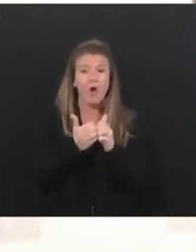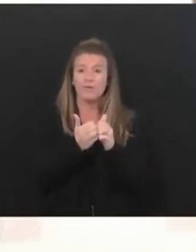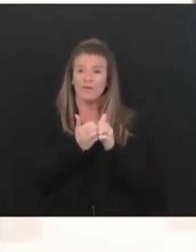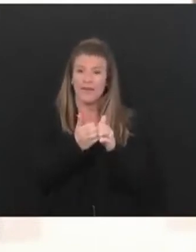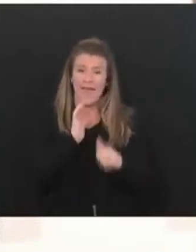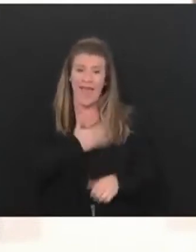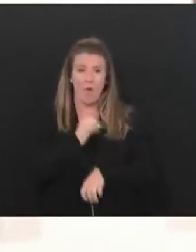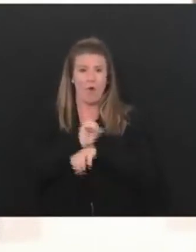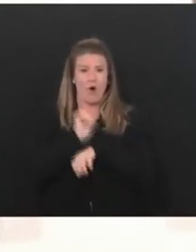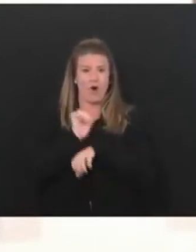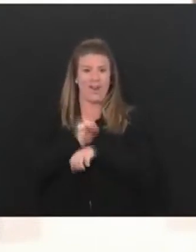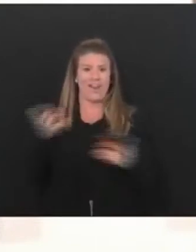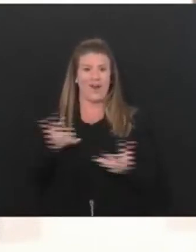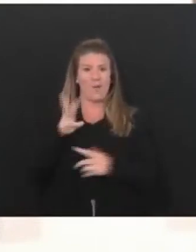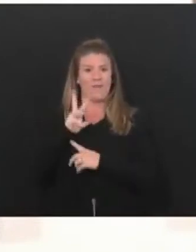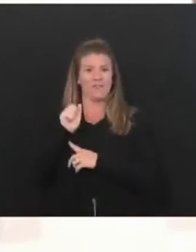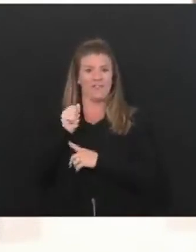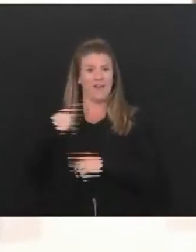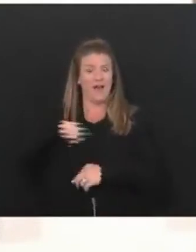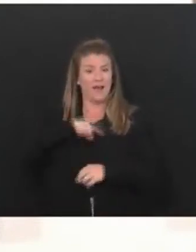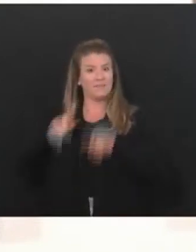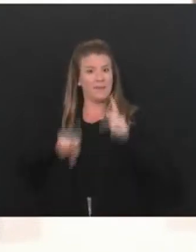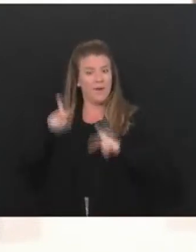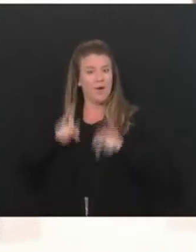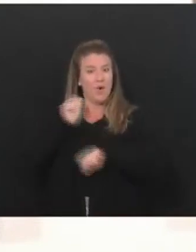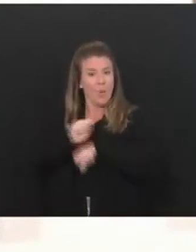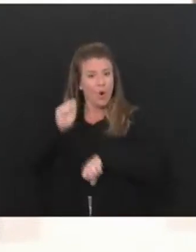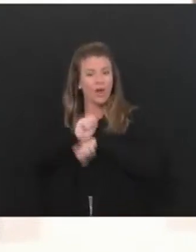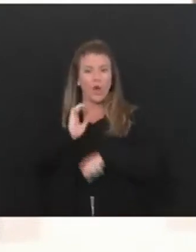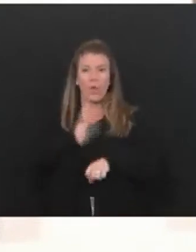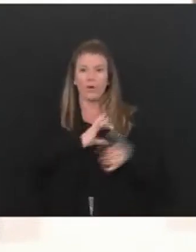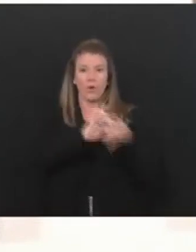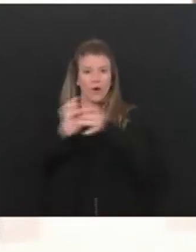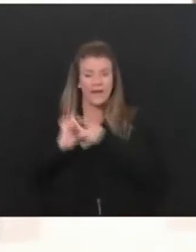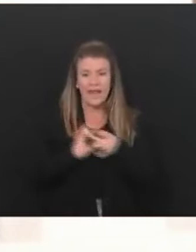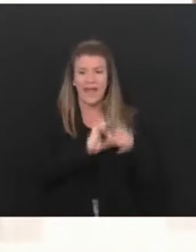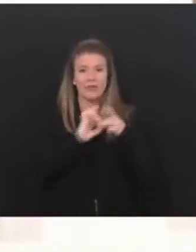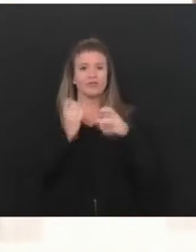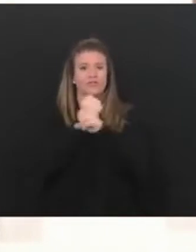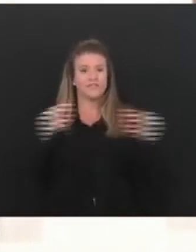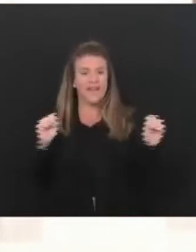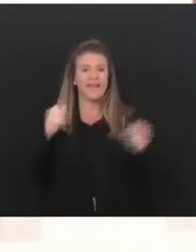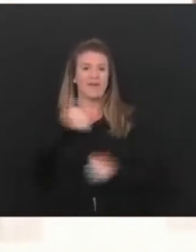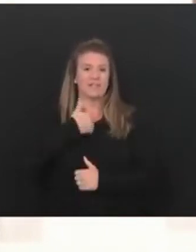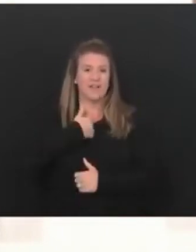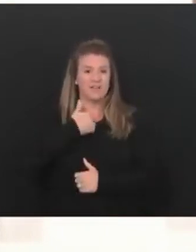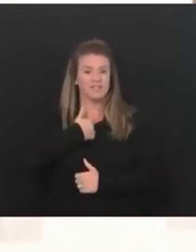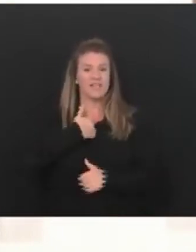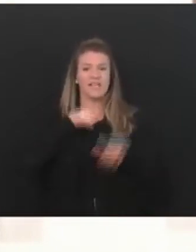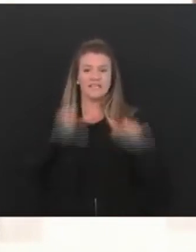VERY RAPIDLY AND IN AN EXTREMELY GOOD DIRECTION, AND THAT'S REALLY TO THE INSPIRING WORK OF PEOPLE IN WEST VIRGINIA.